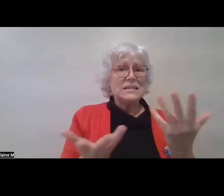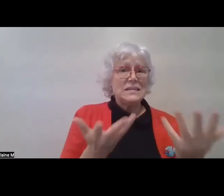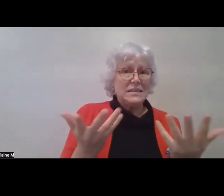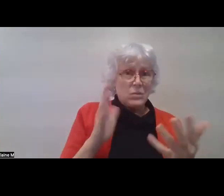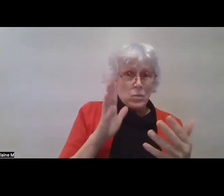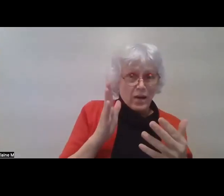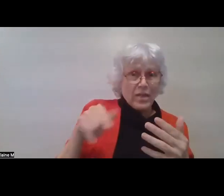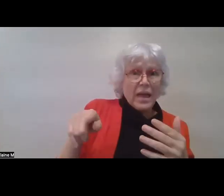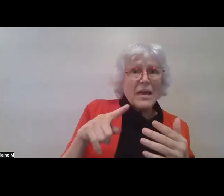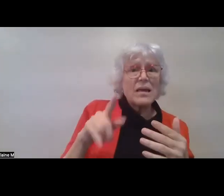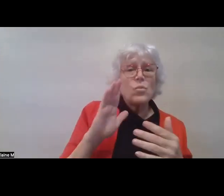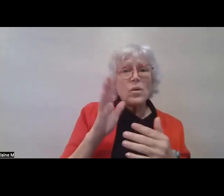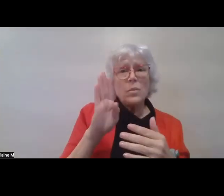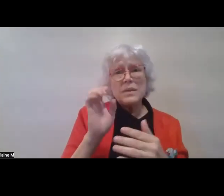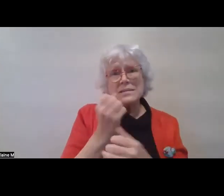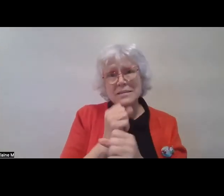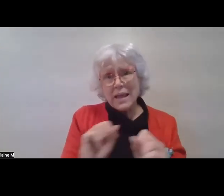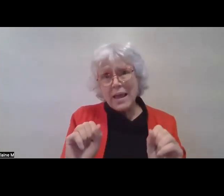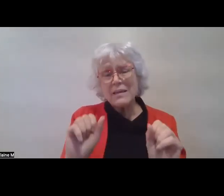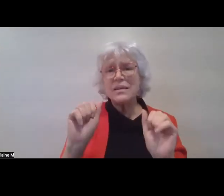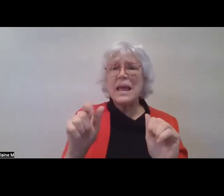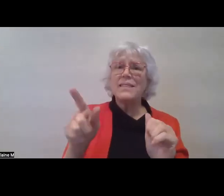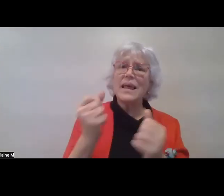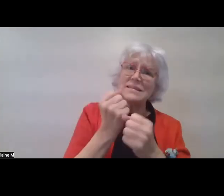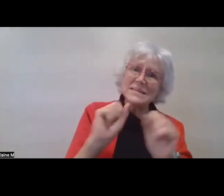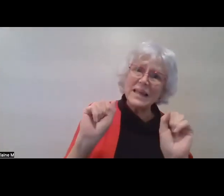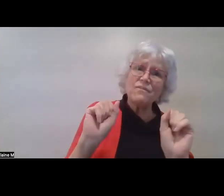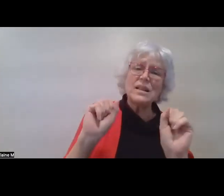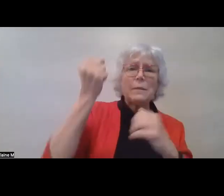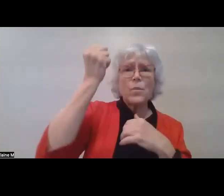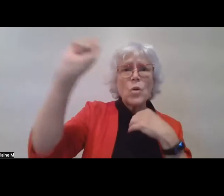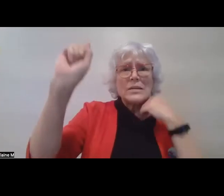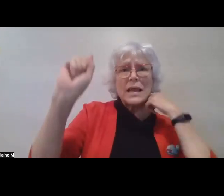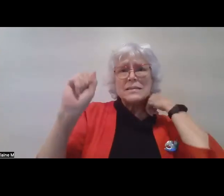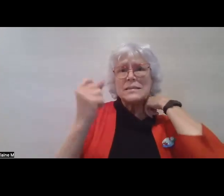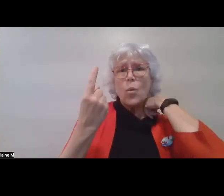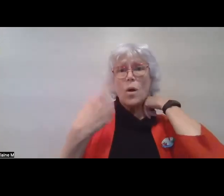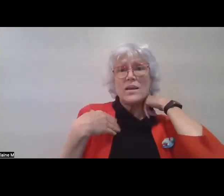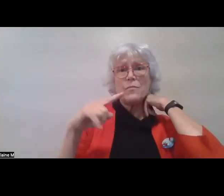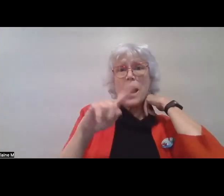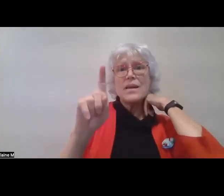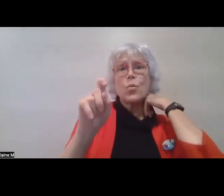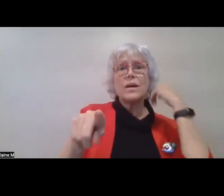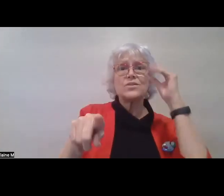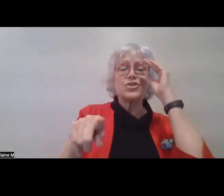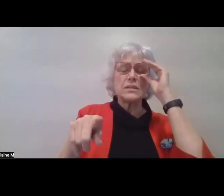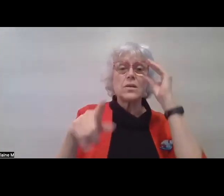people are able to safely protest during COP27, one of my questions will be what happens to Egyptians when the rest